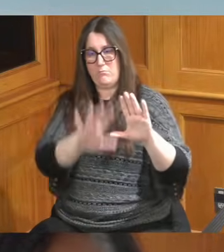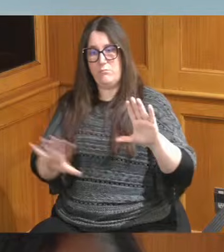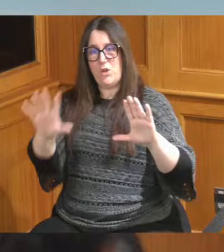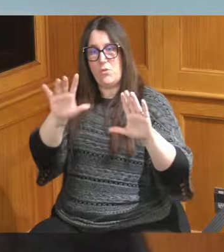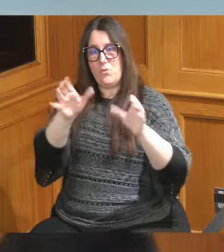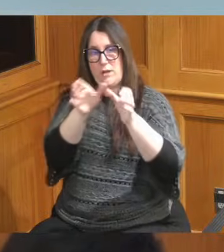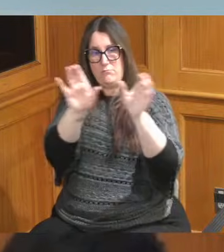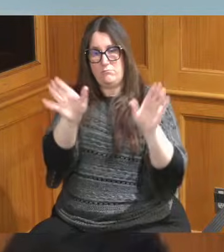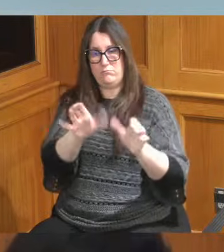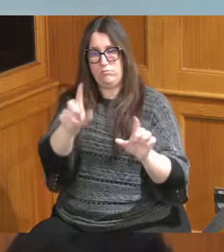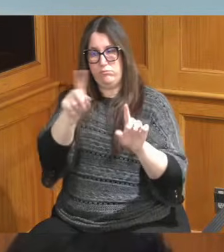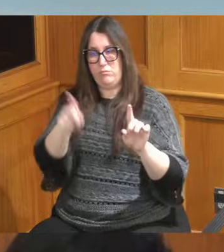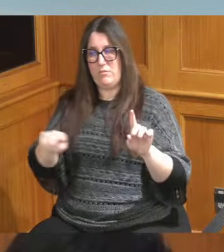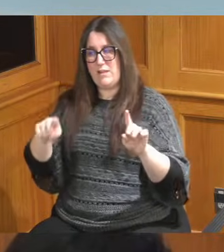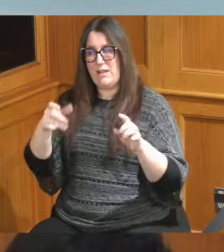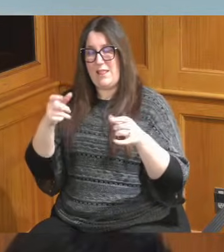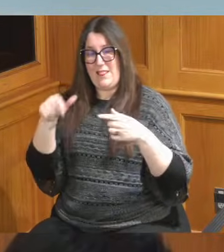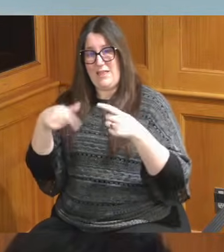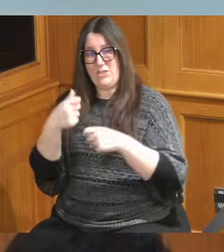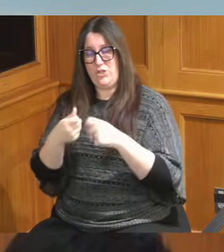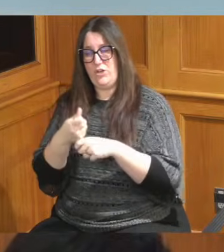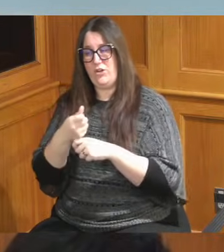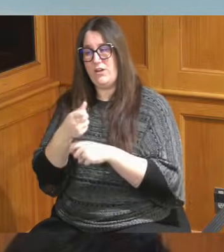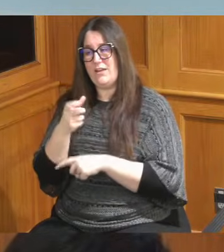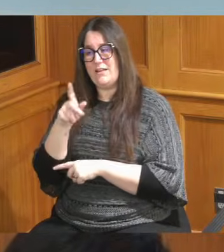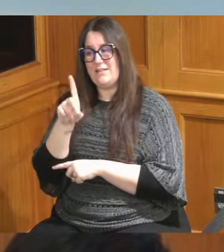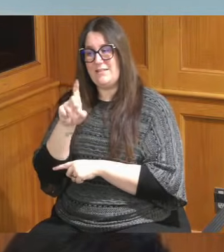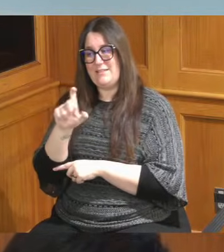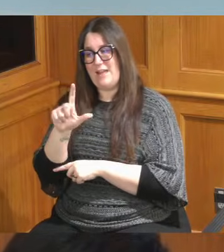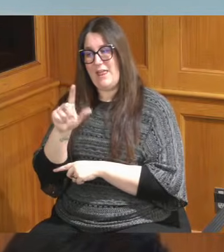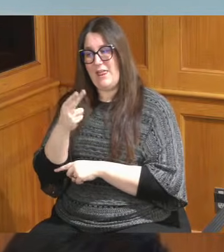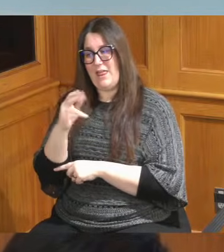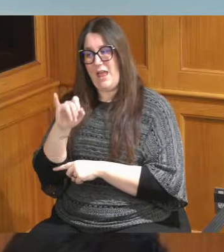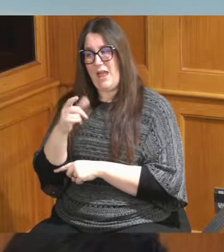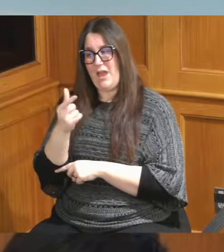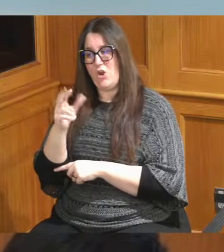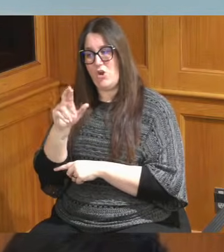this year it's Delhi and Green. Property owners have already been advised of what need repairs